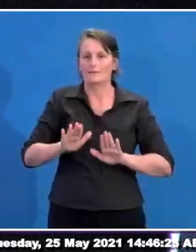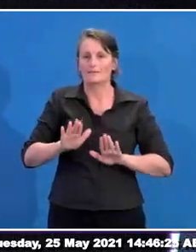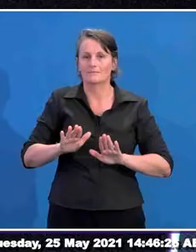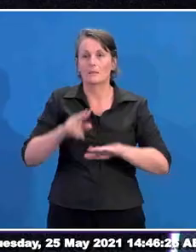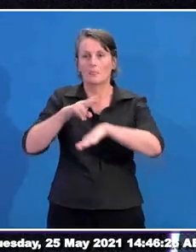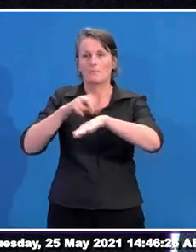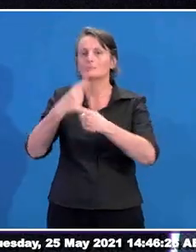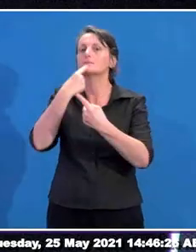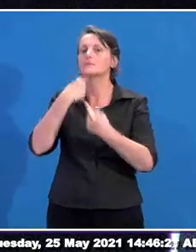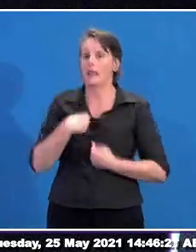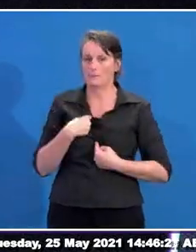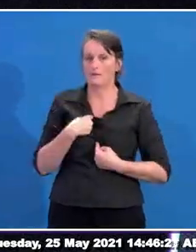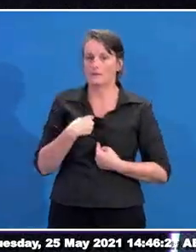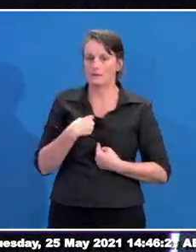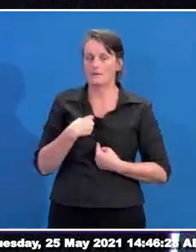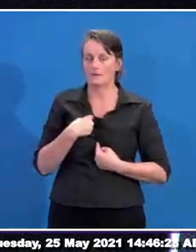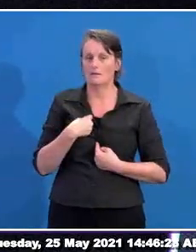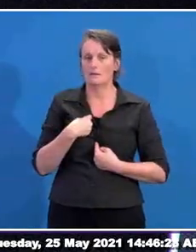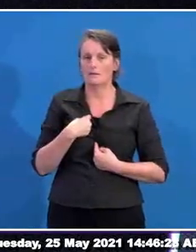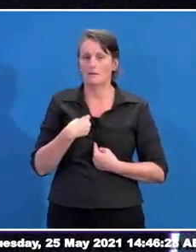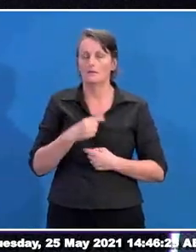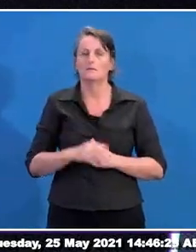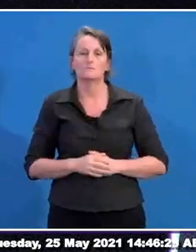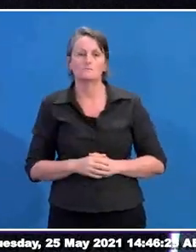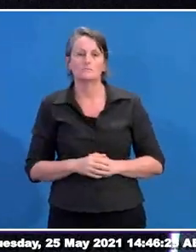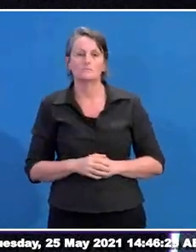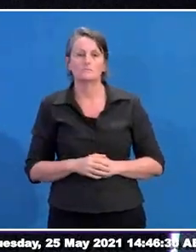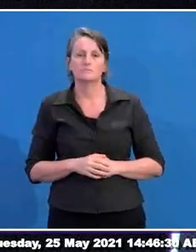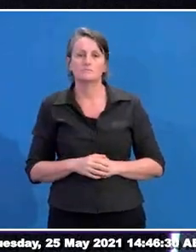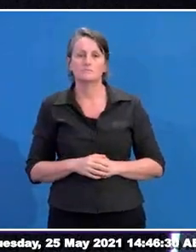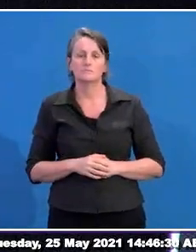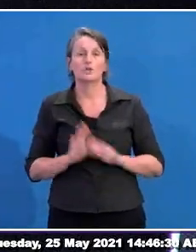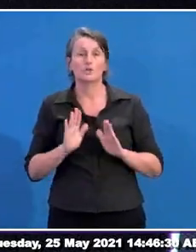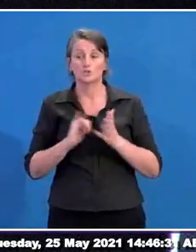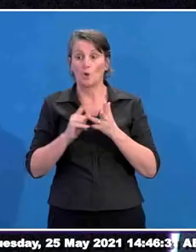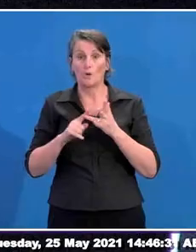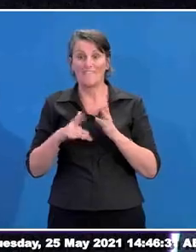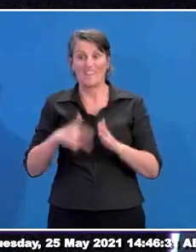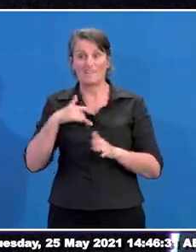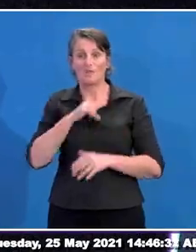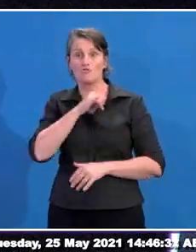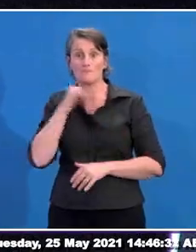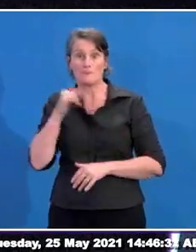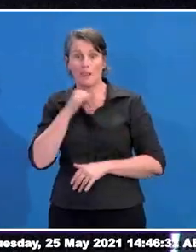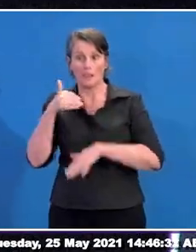So I would discontinue any line of questioning around that matter until